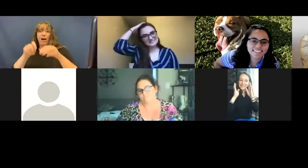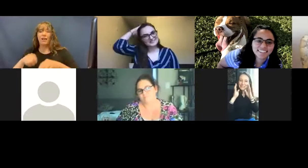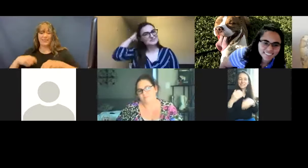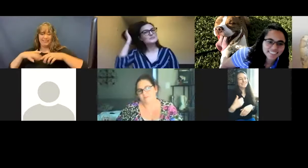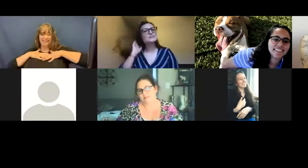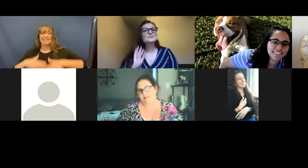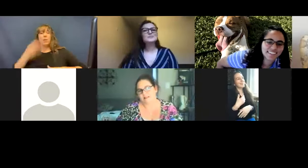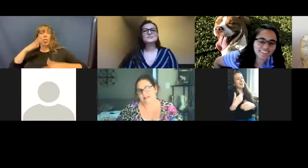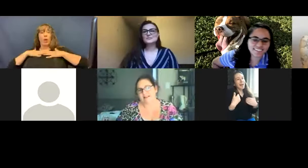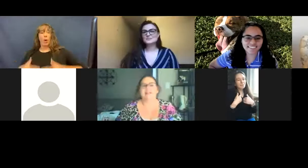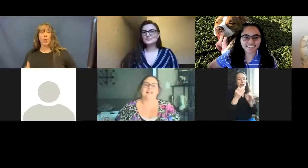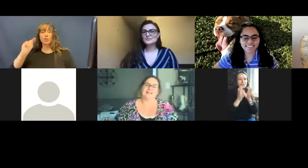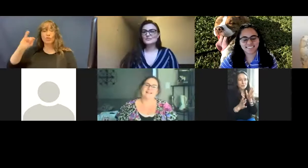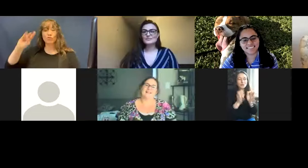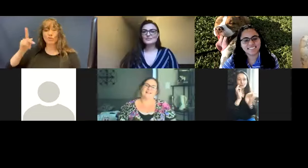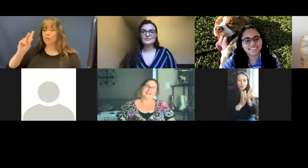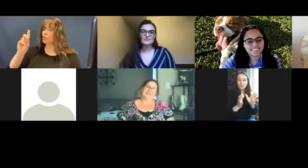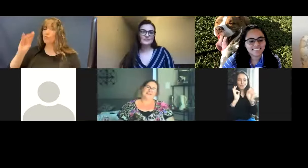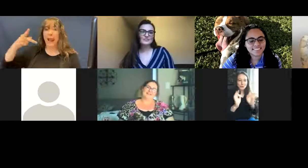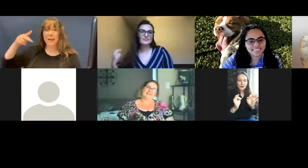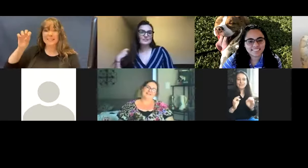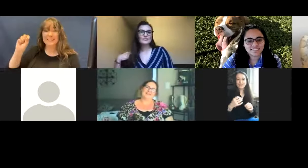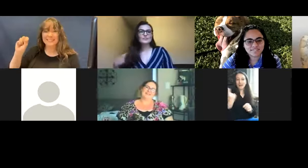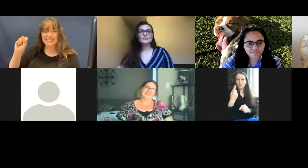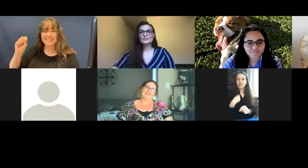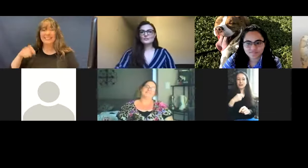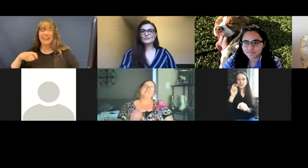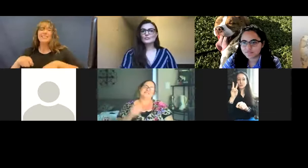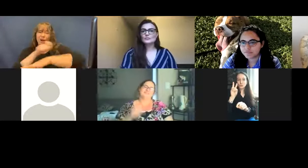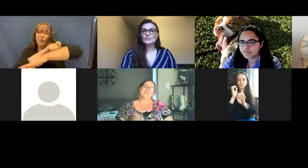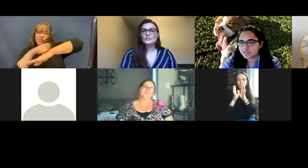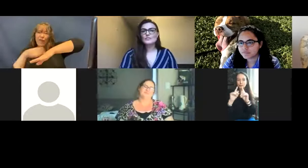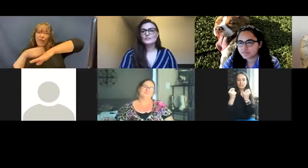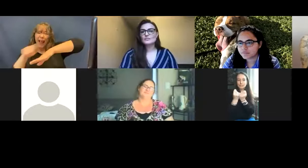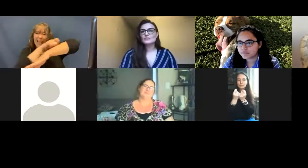to (Indiscernible) having my interpreter interpret was great. I always had two interpreter teams